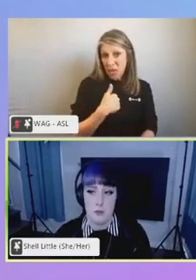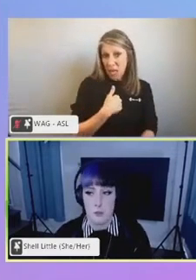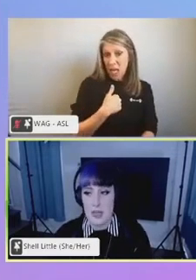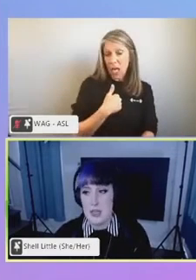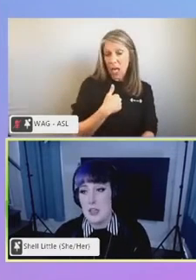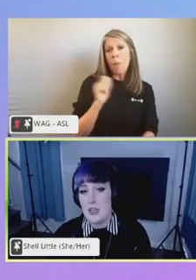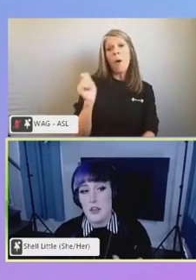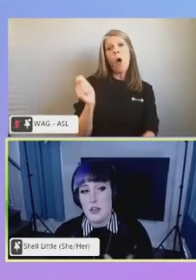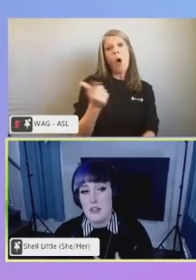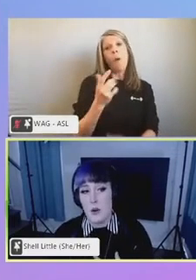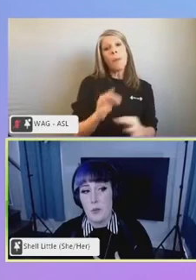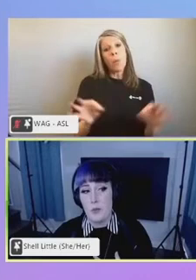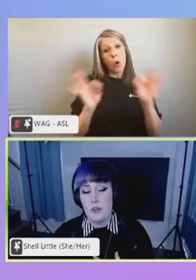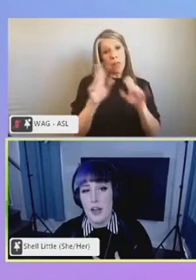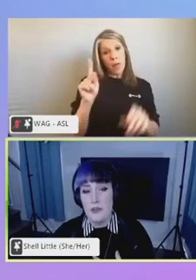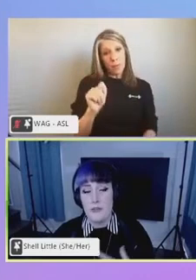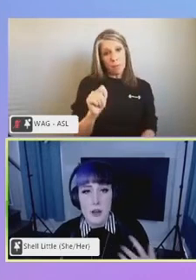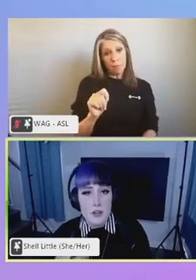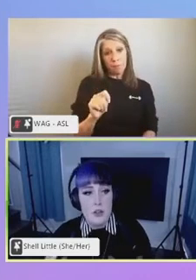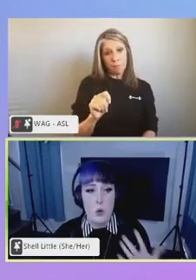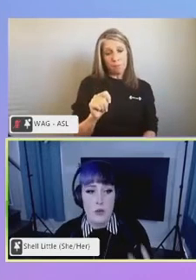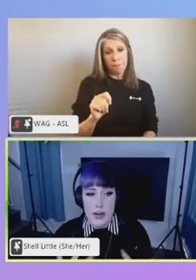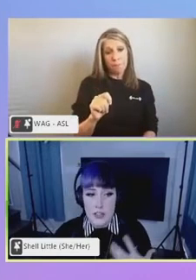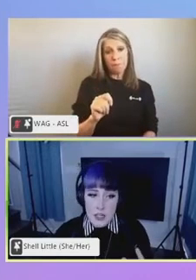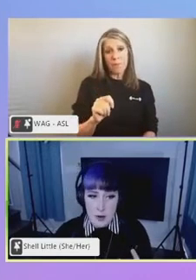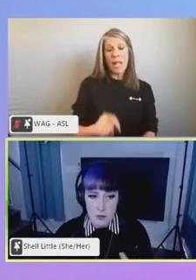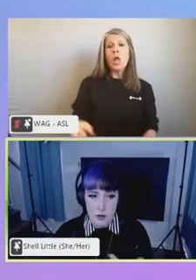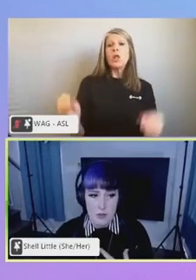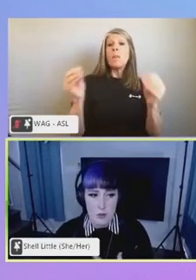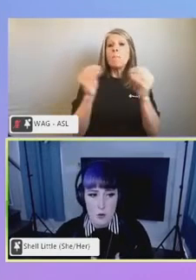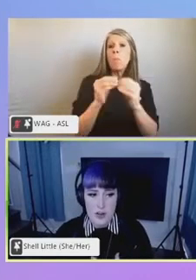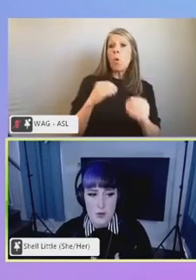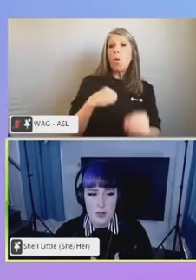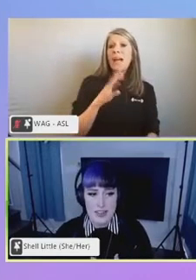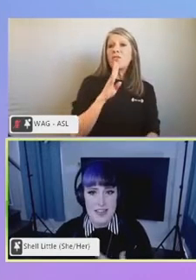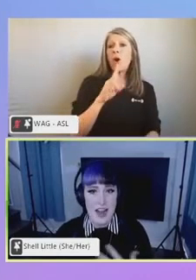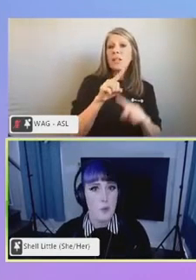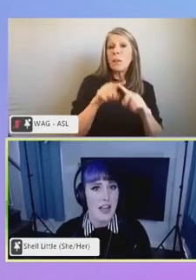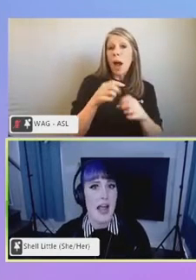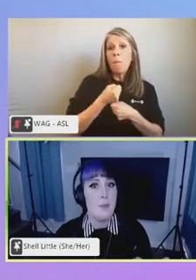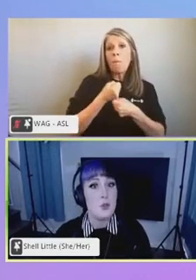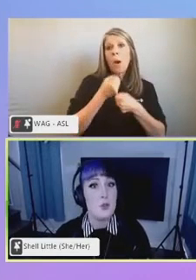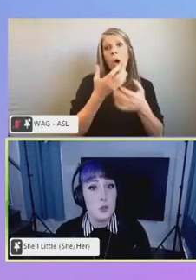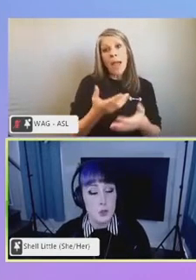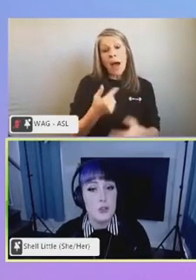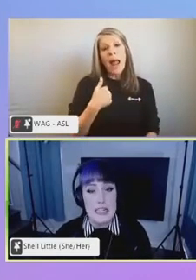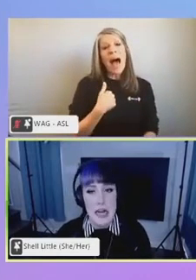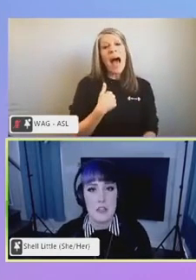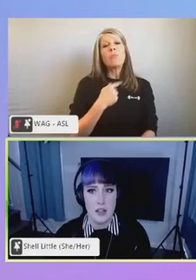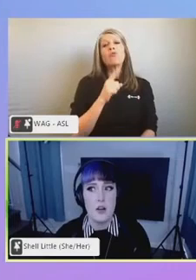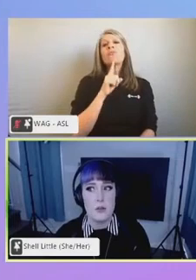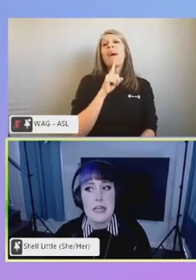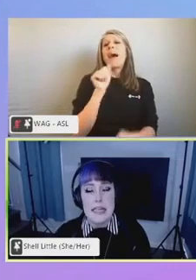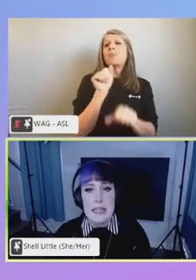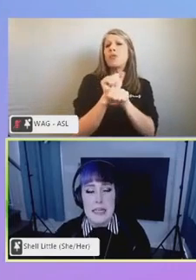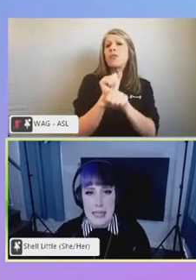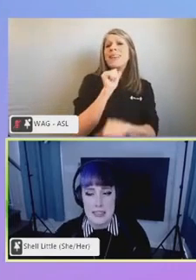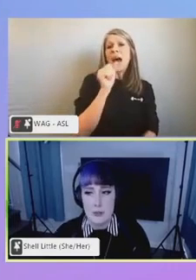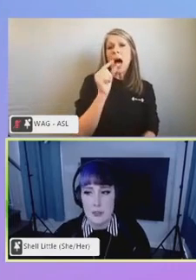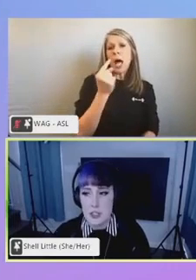I burned out really bad. If I can prevent someone from going into burnout levels that I went into, it will be worth it for